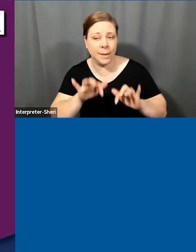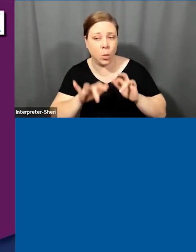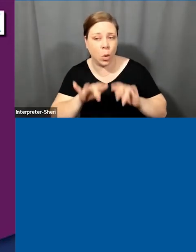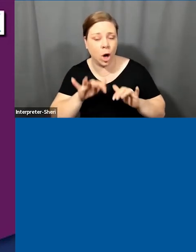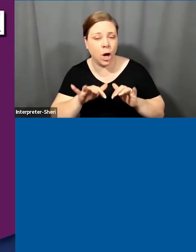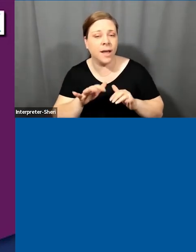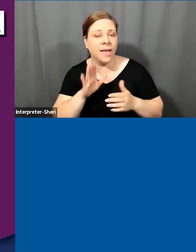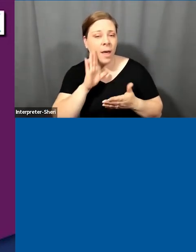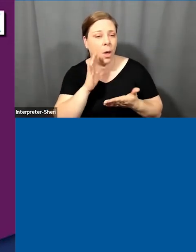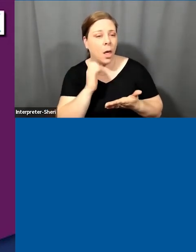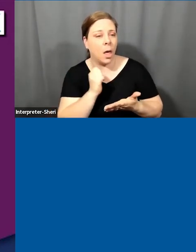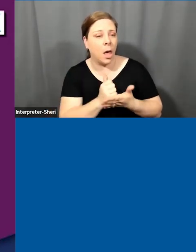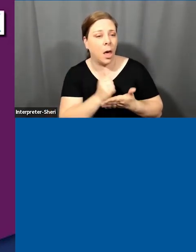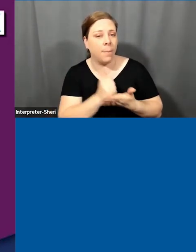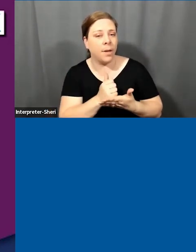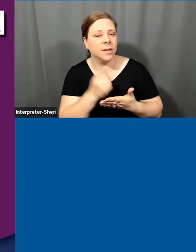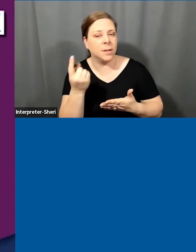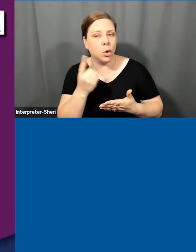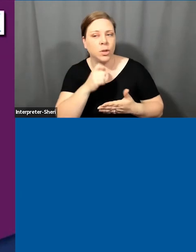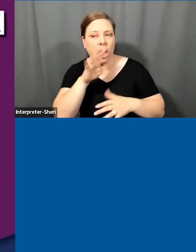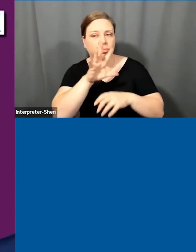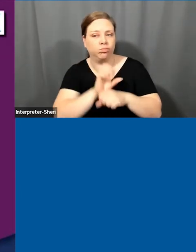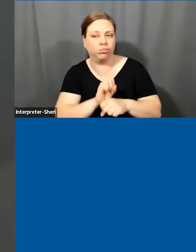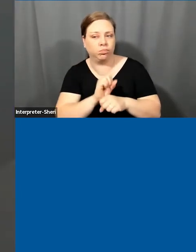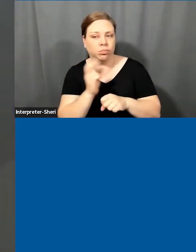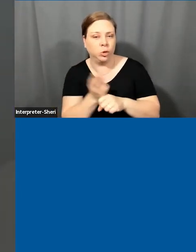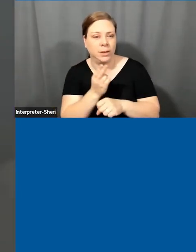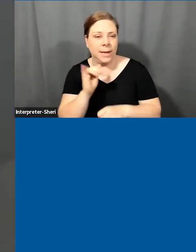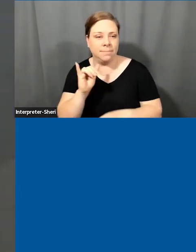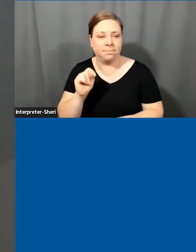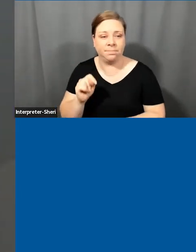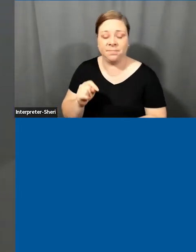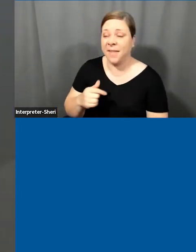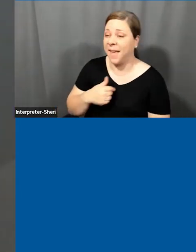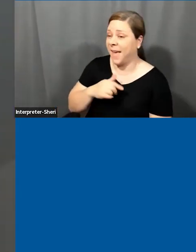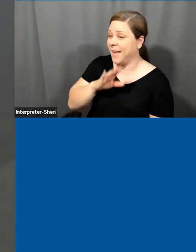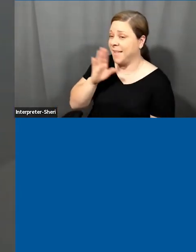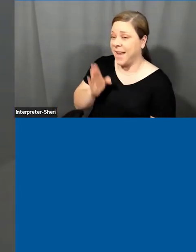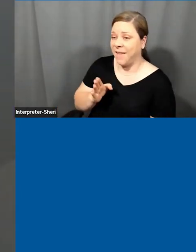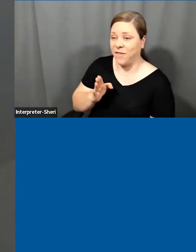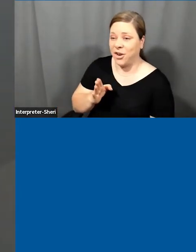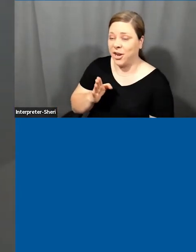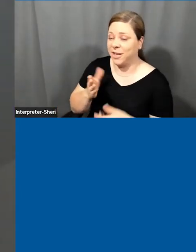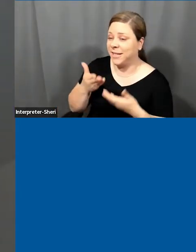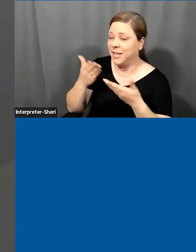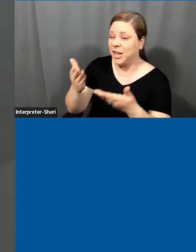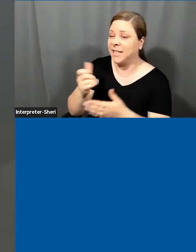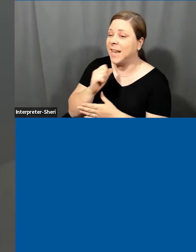a native screen reader user? I never ever suggest that a non-native screen word user